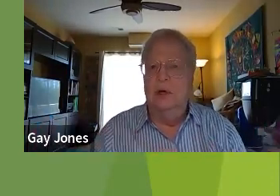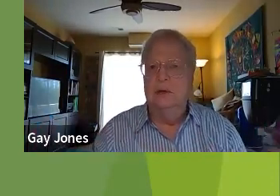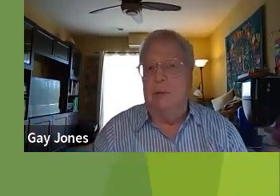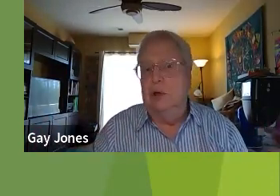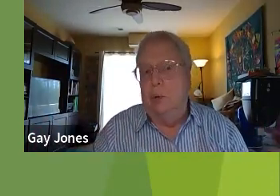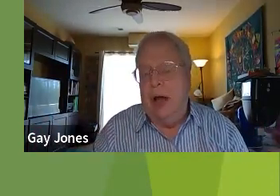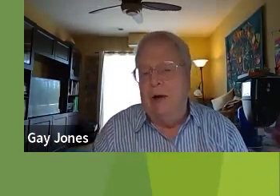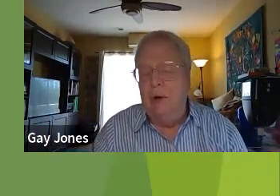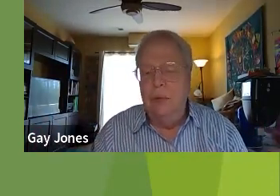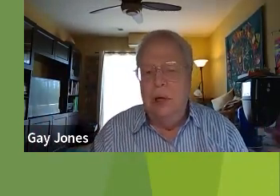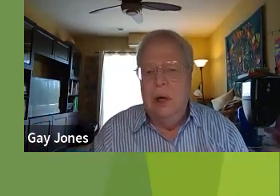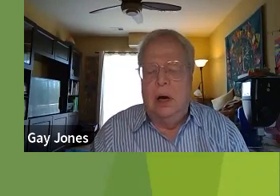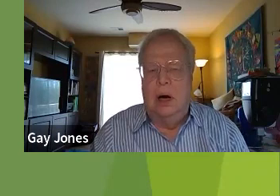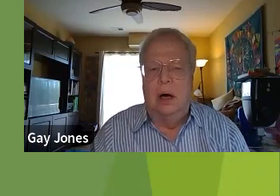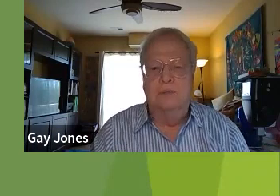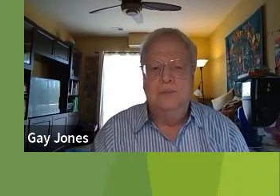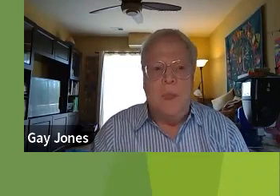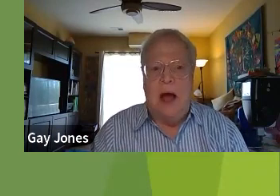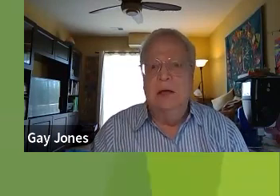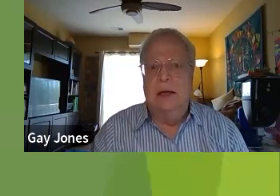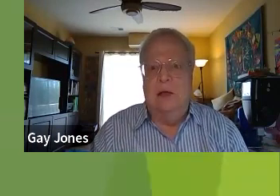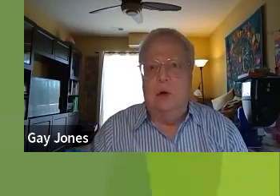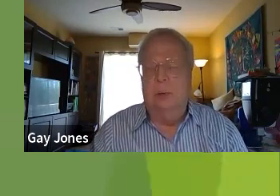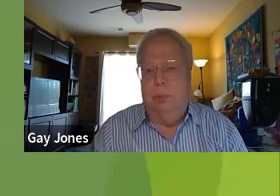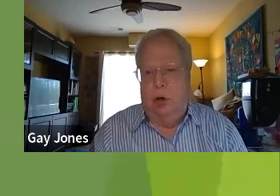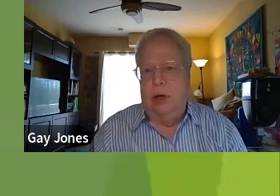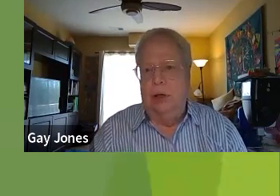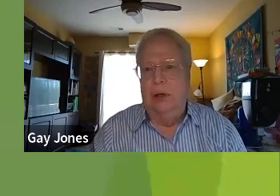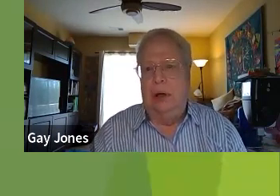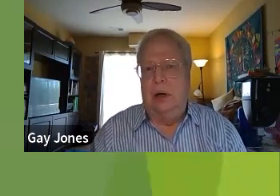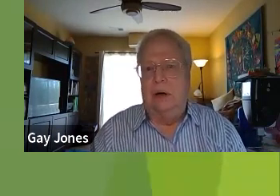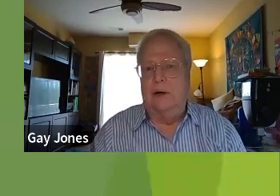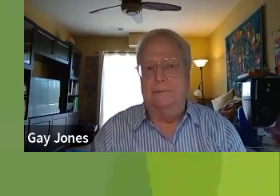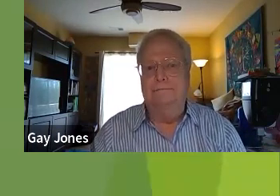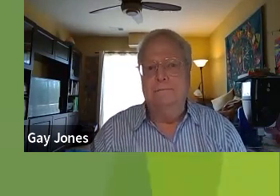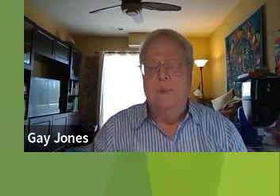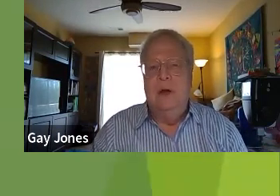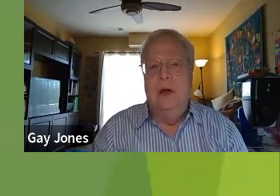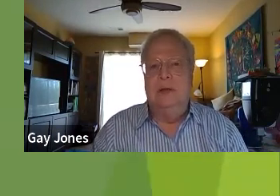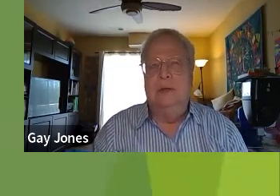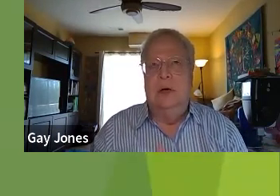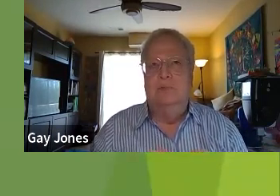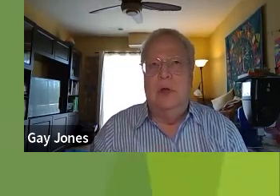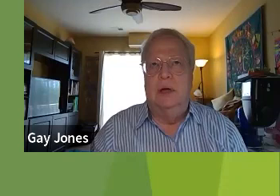So we don't have them. And get their input.